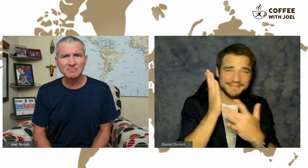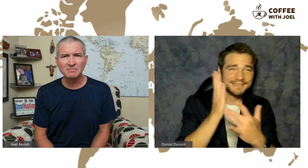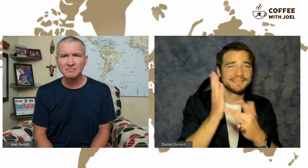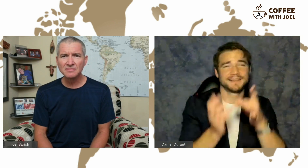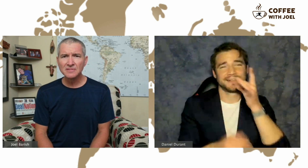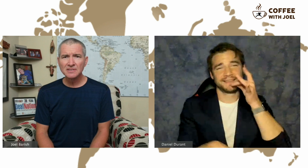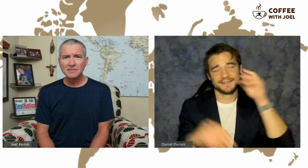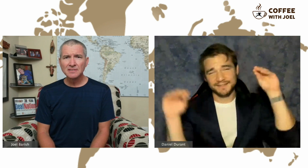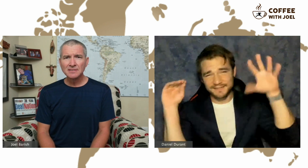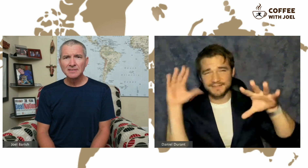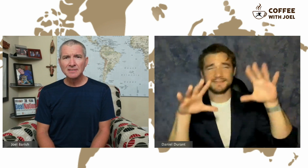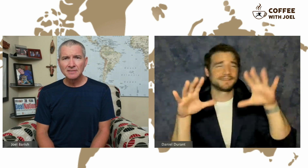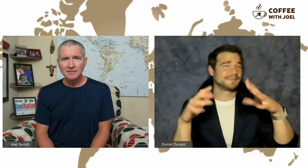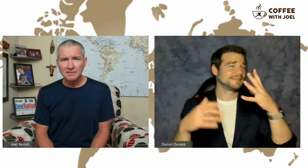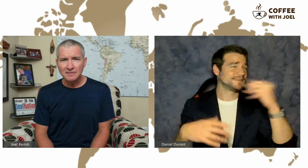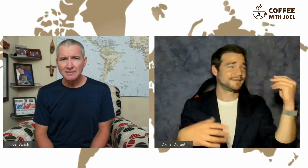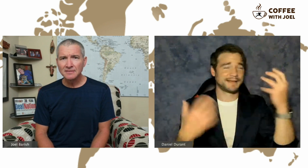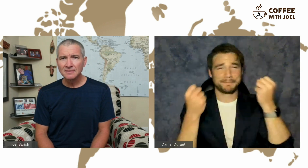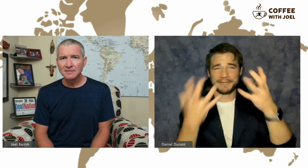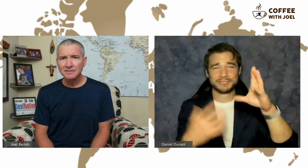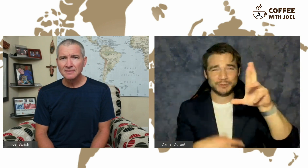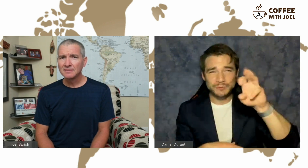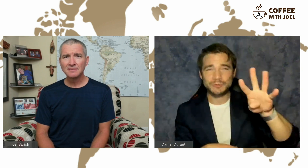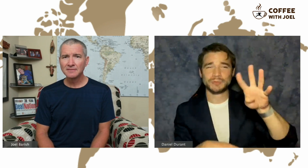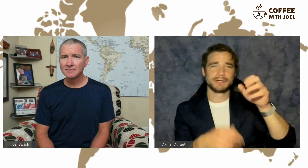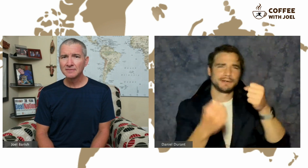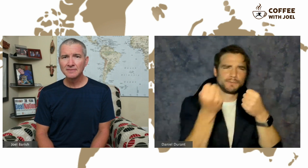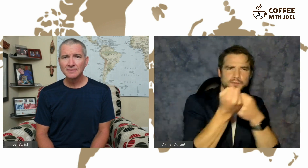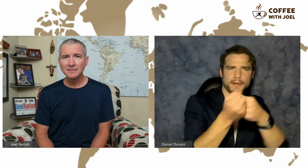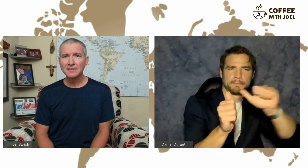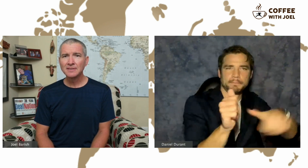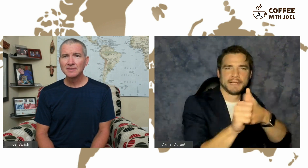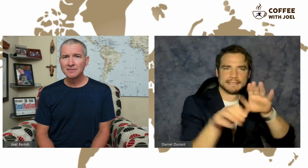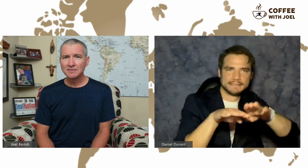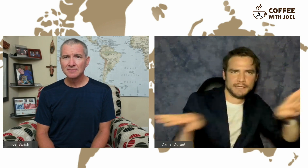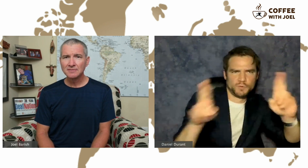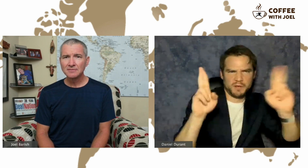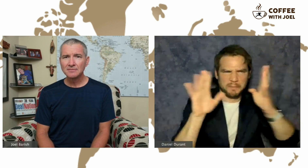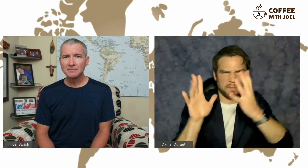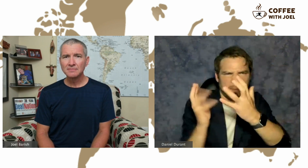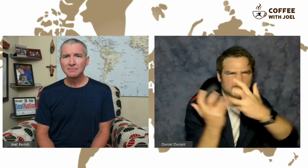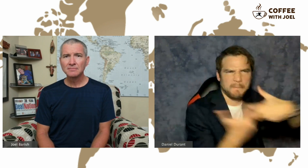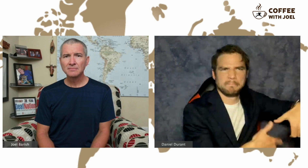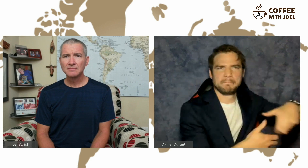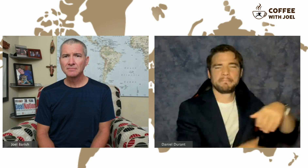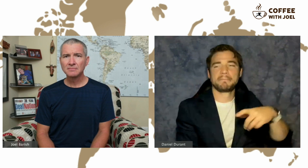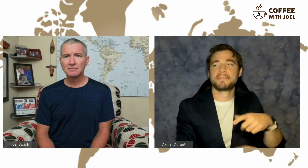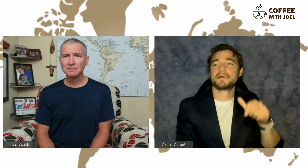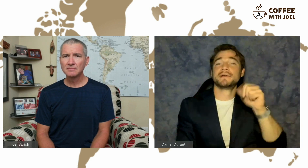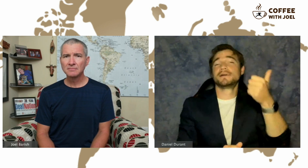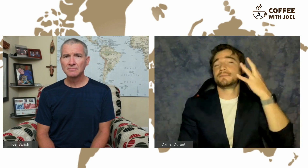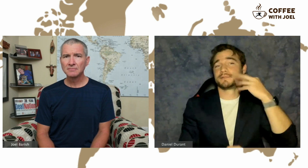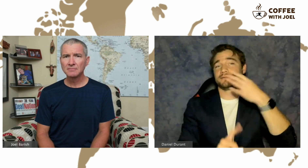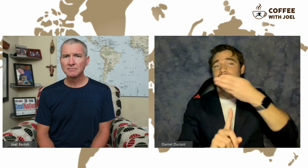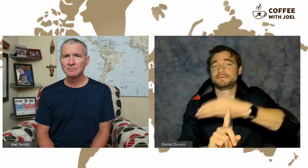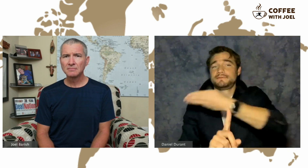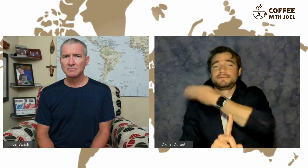Right, a big difference with technology, lights, and many crew members supporting us behind the scenes to make sure everything worked seamlessly.